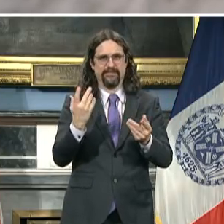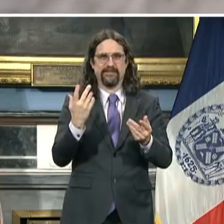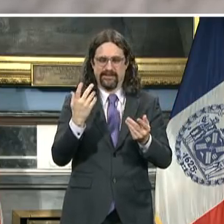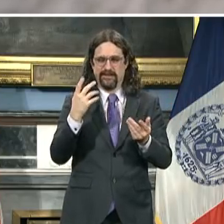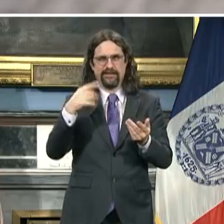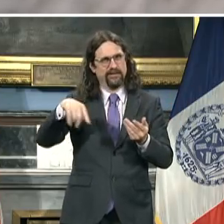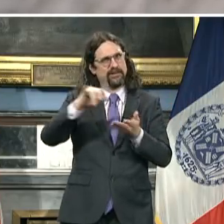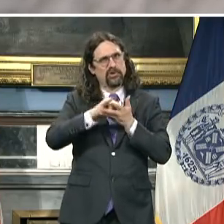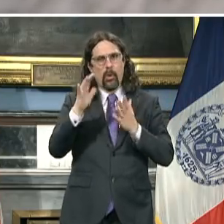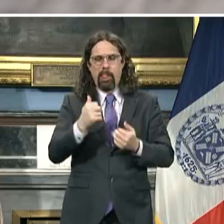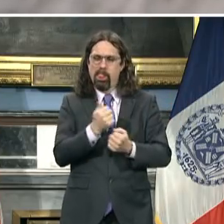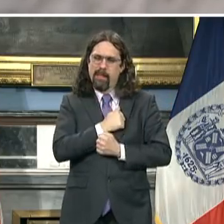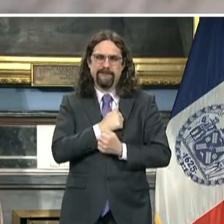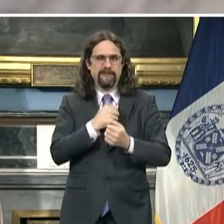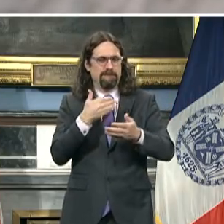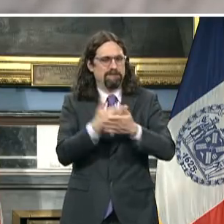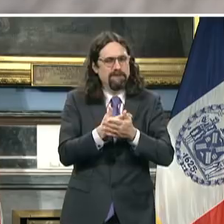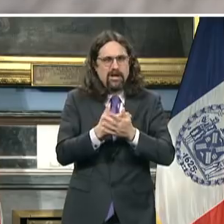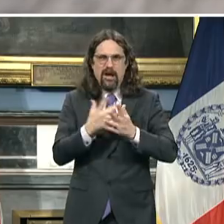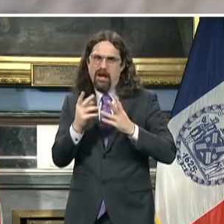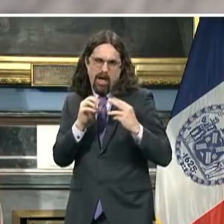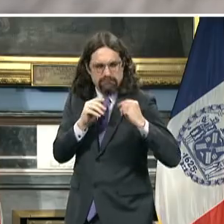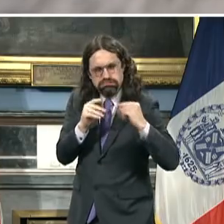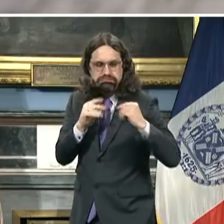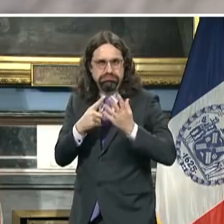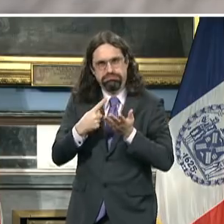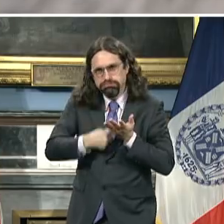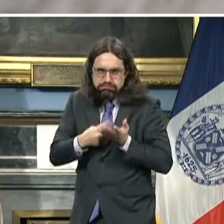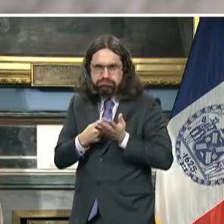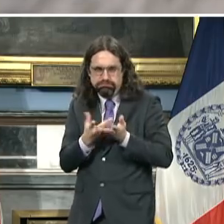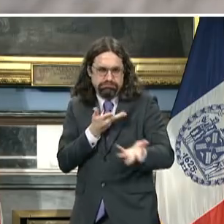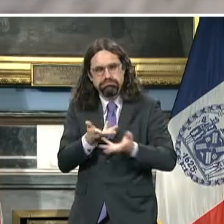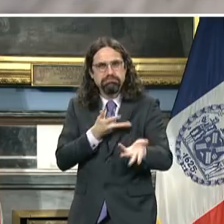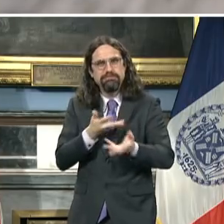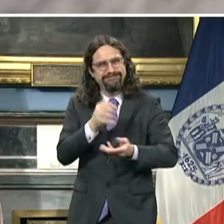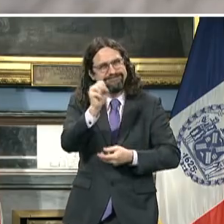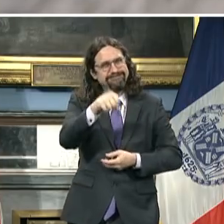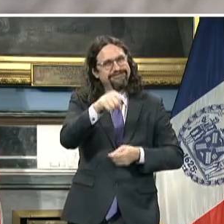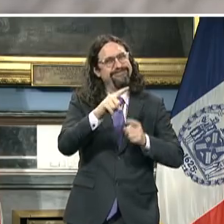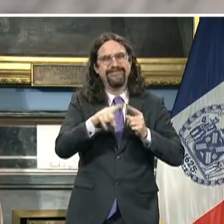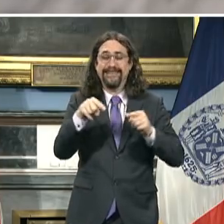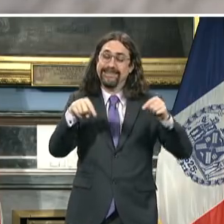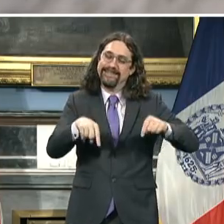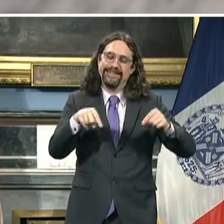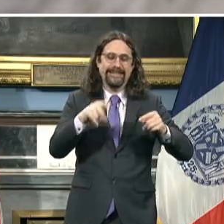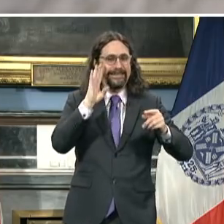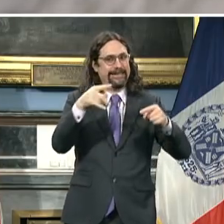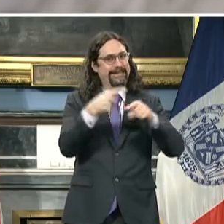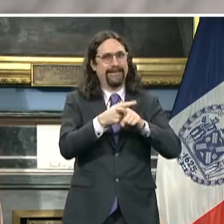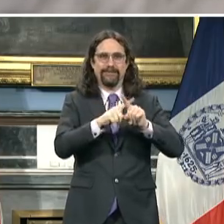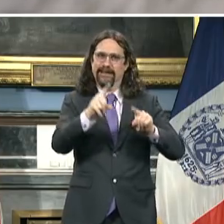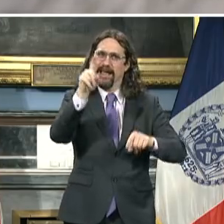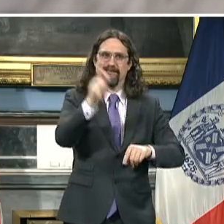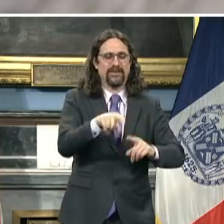THE PROTECTION OF THE COMMUNITY, FOR THE PROTECTION OF THOSE YOU LOVE. BUT TODAY WE HAVE AN EXAMPLE OF PPEOLE COMING